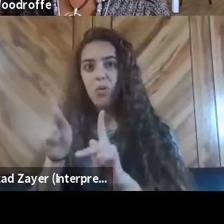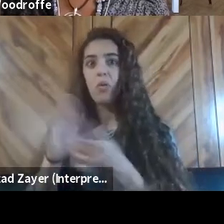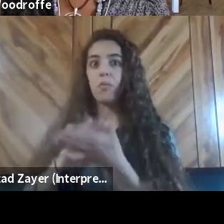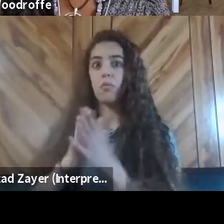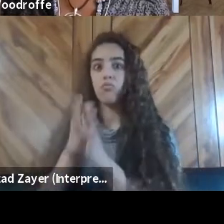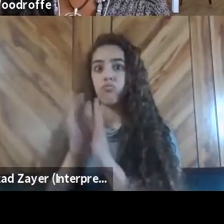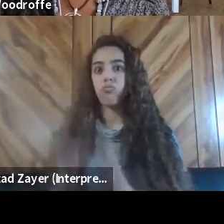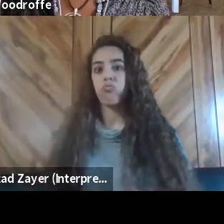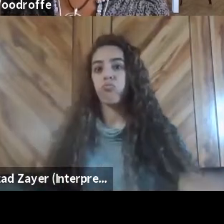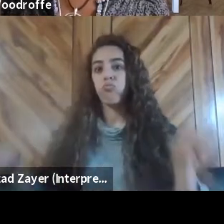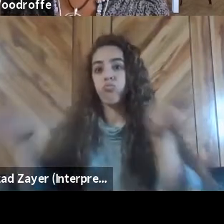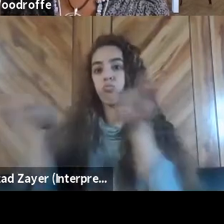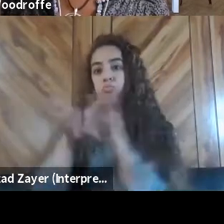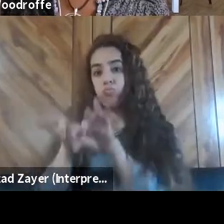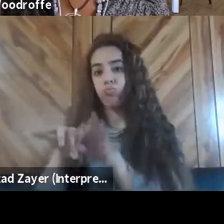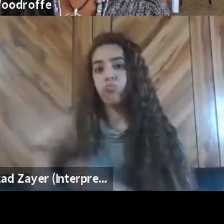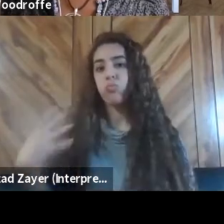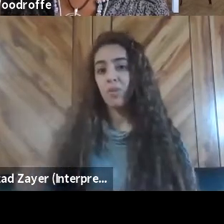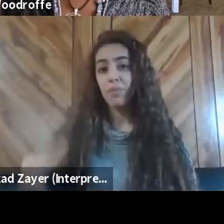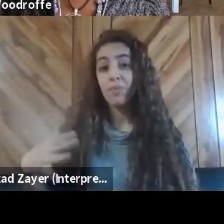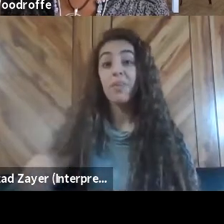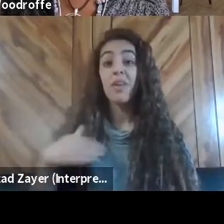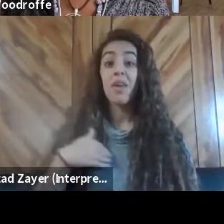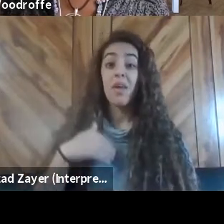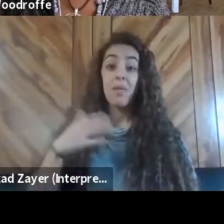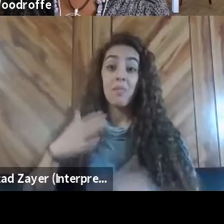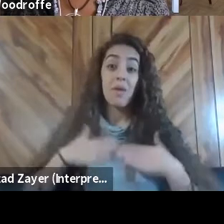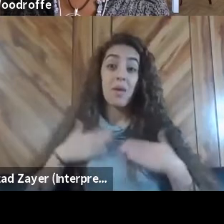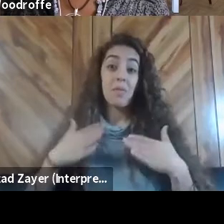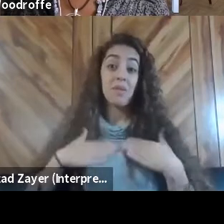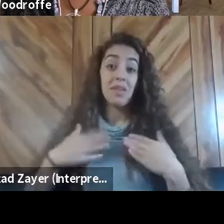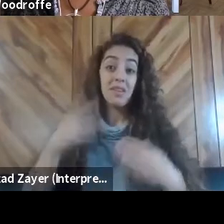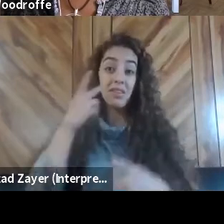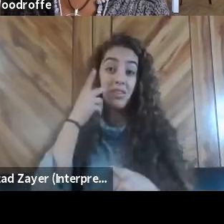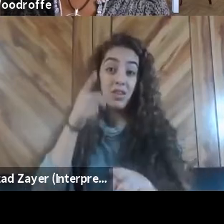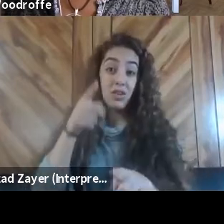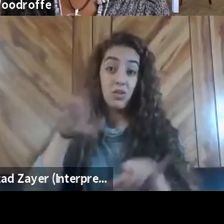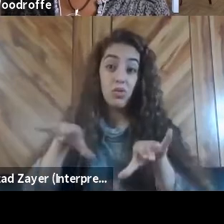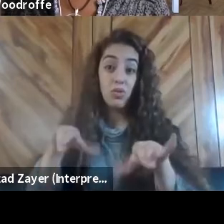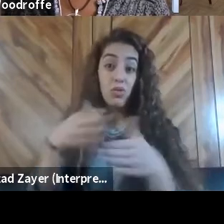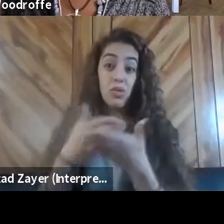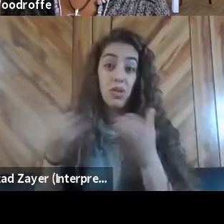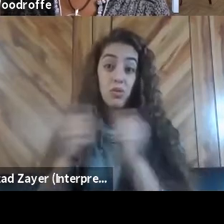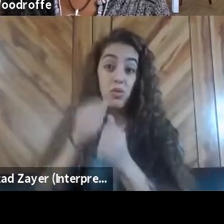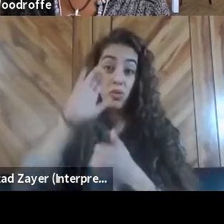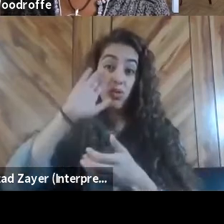say that you do stuff with your your daughter Tasheka, but after a while, they don't want to do stuff with you anymore,